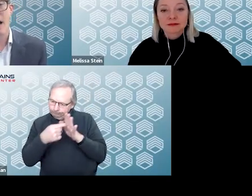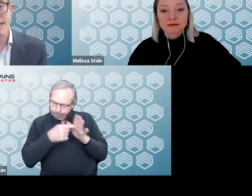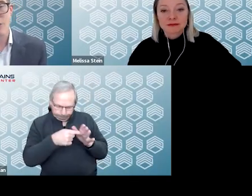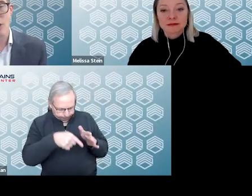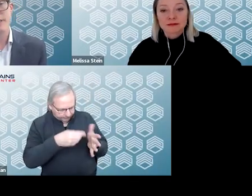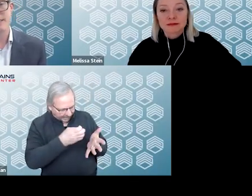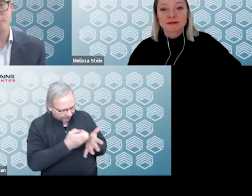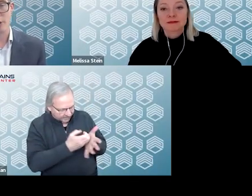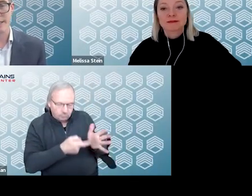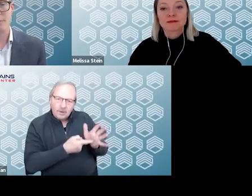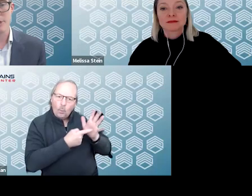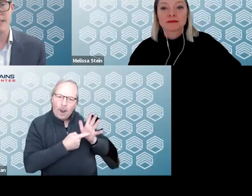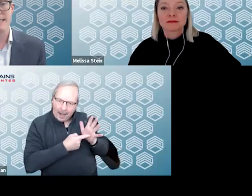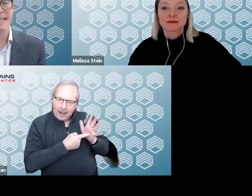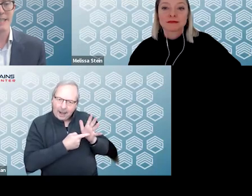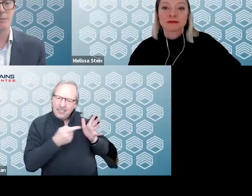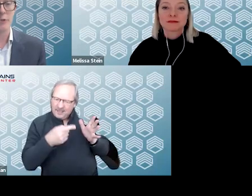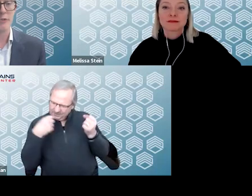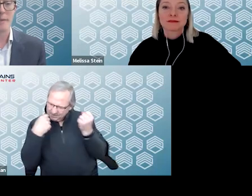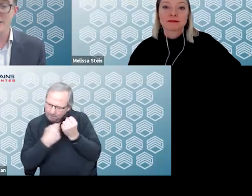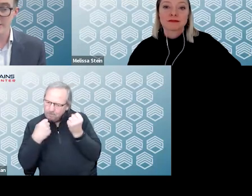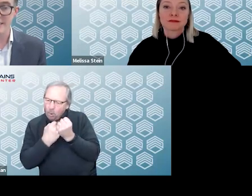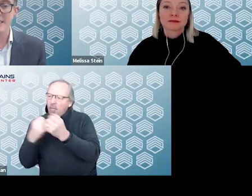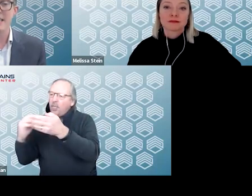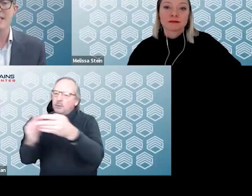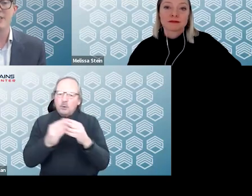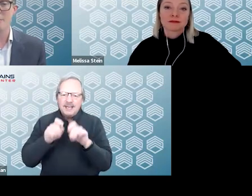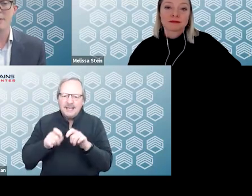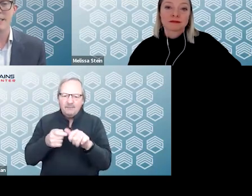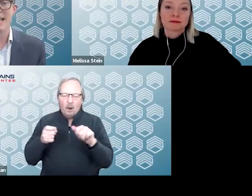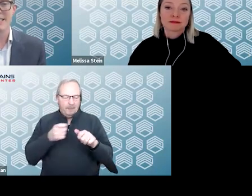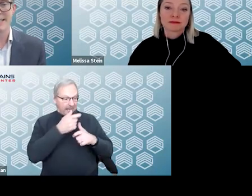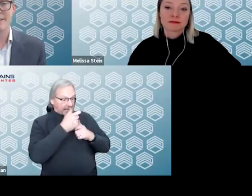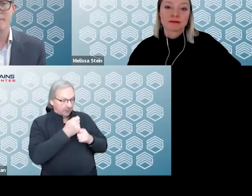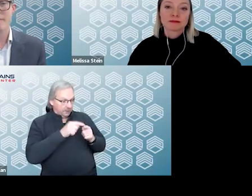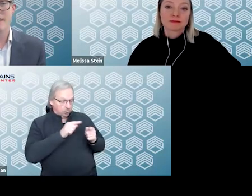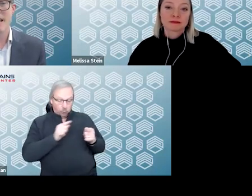This is the kind of concrete support that communities need to move from interest to implementation.